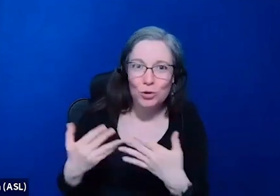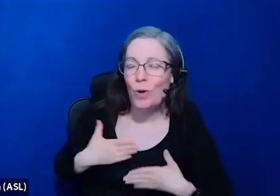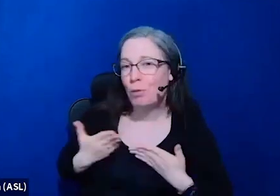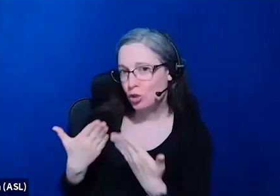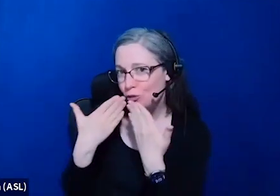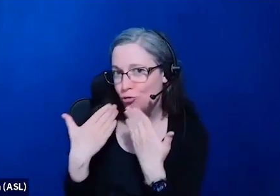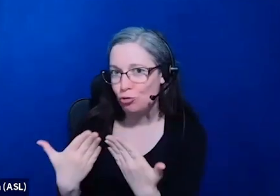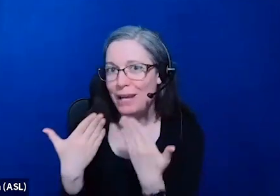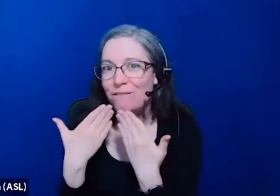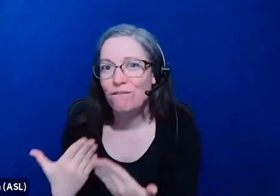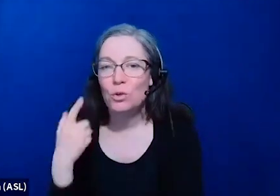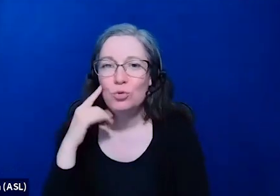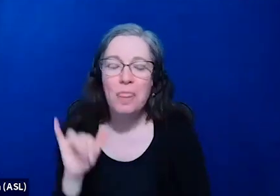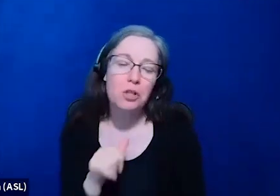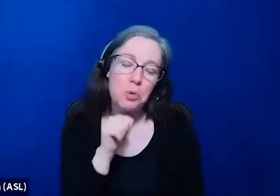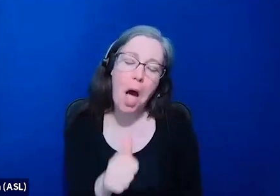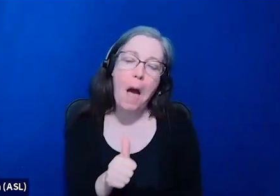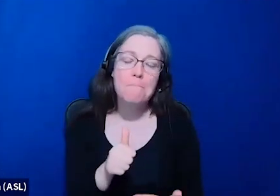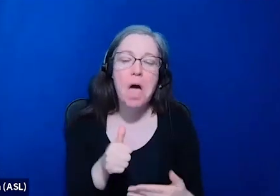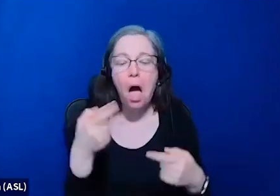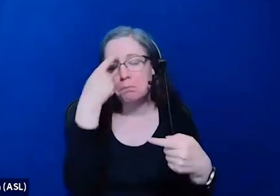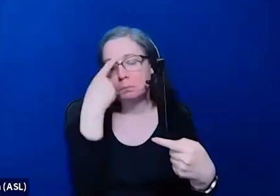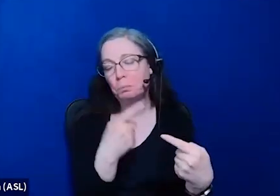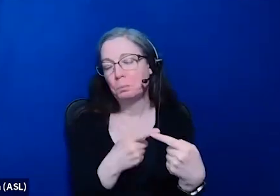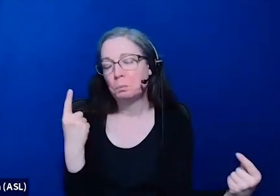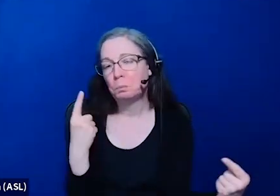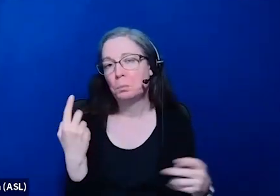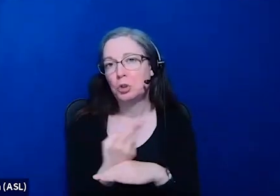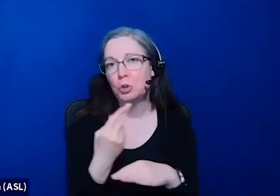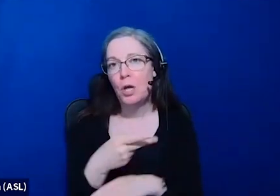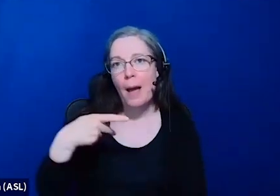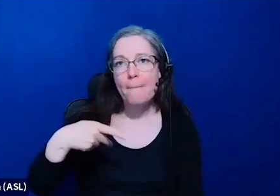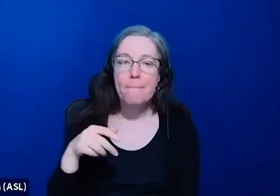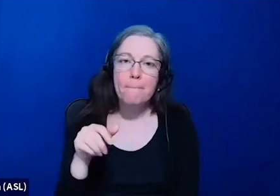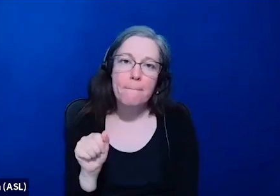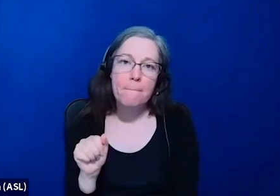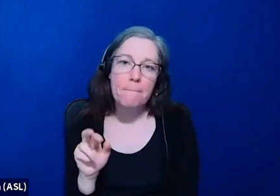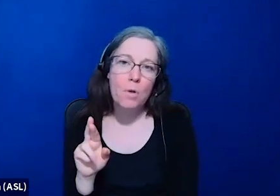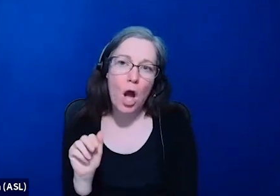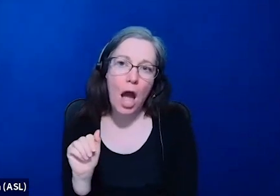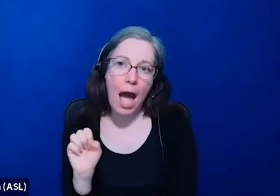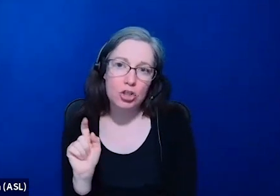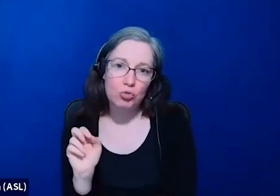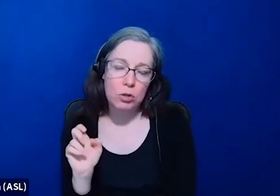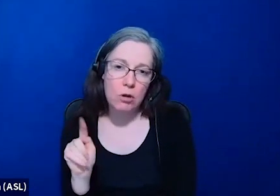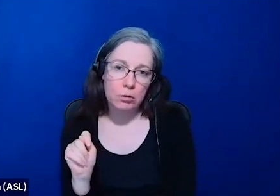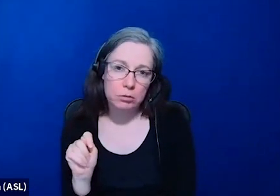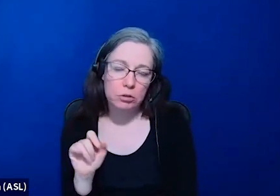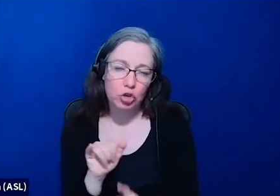Not objecting to the use of the parastronaut terminology, although I don't like saying it, it's a very weird word. Anyways, moving on.